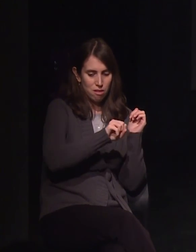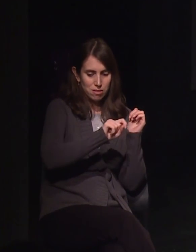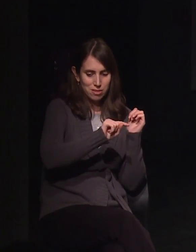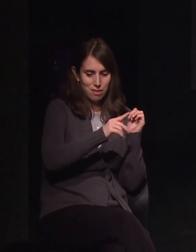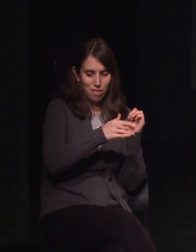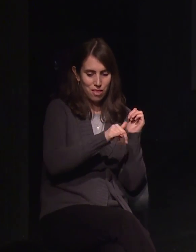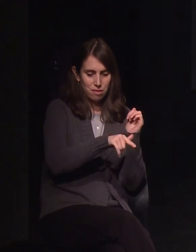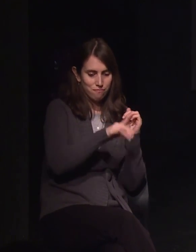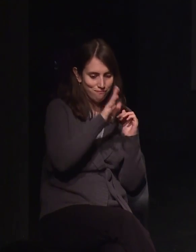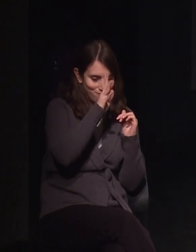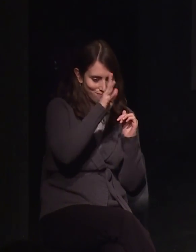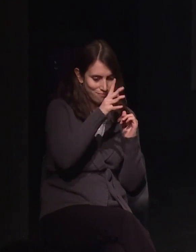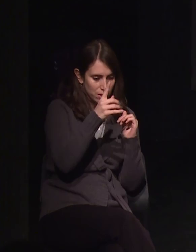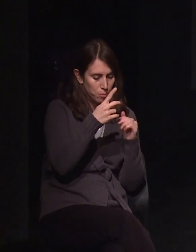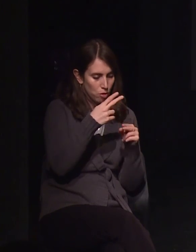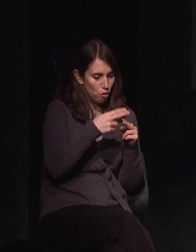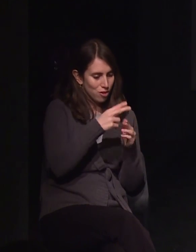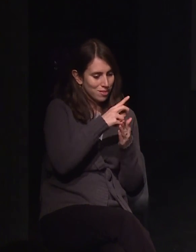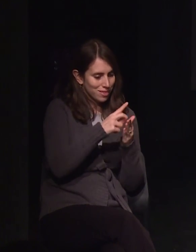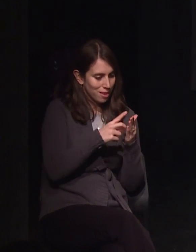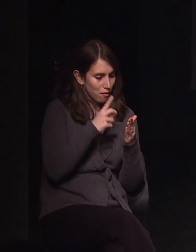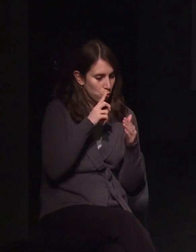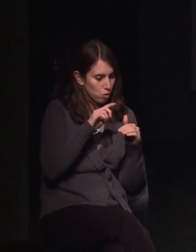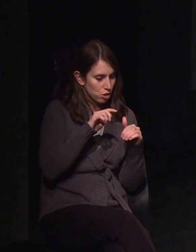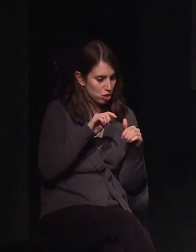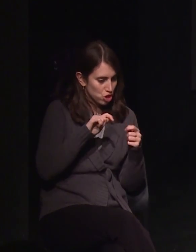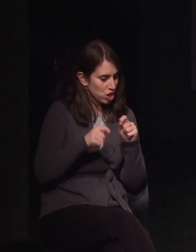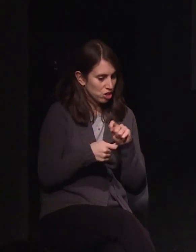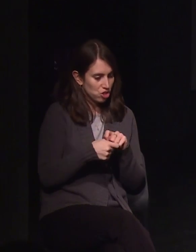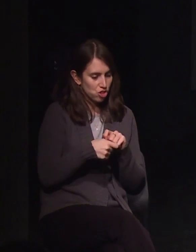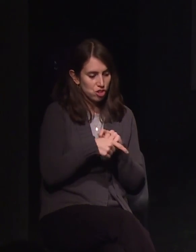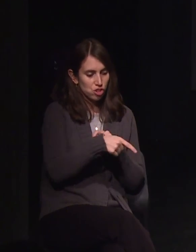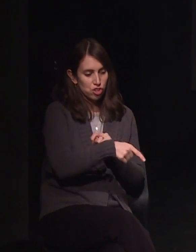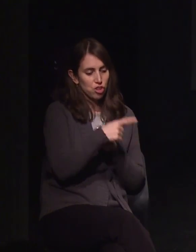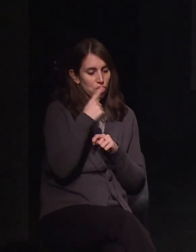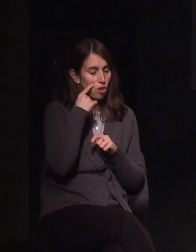It was grown out of the belief that if we all use design theory it’ll make a better